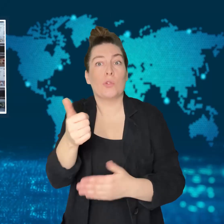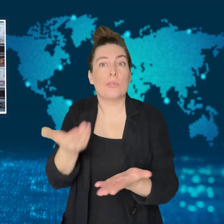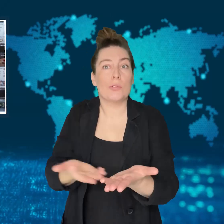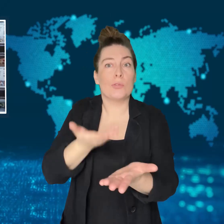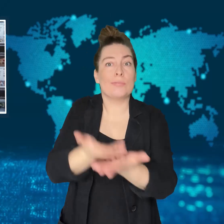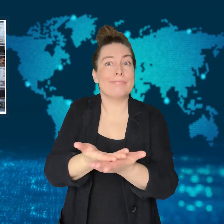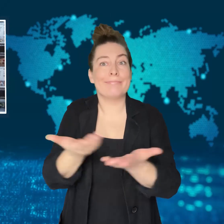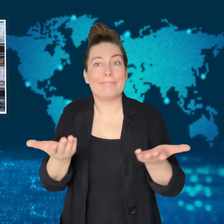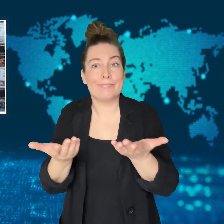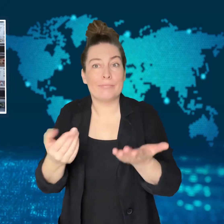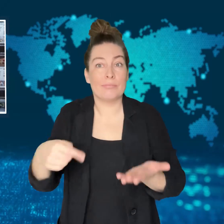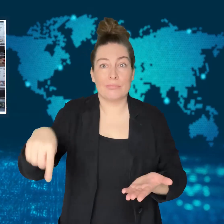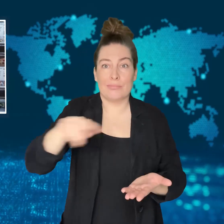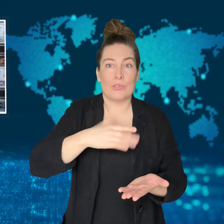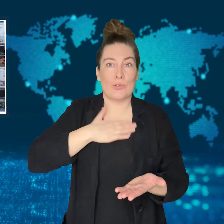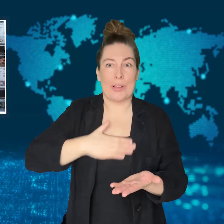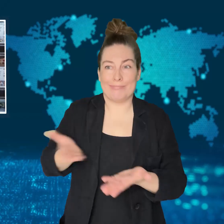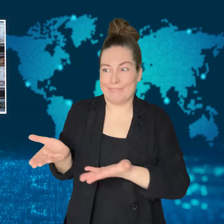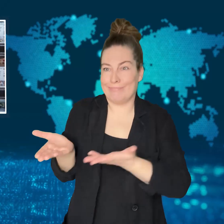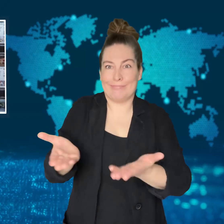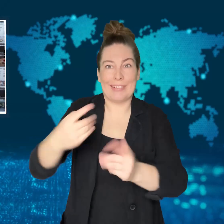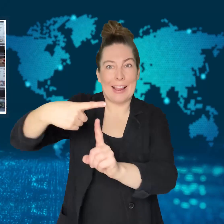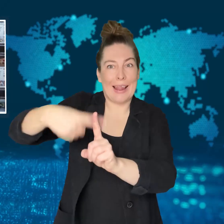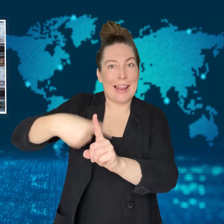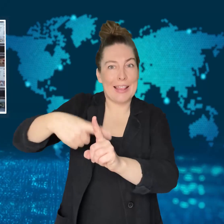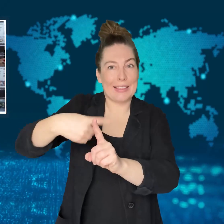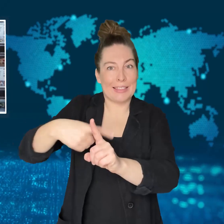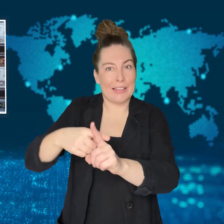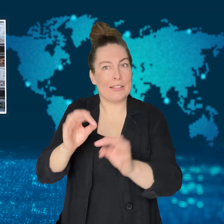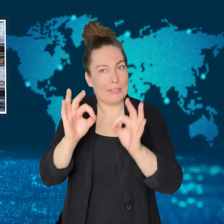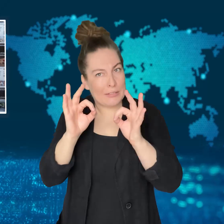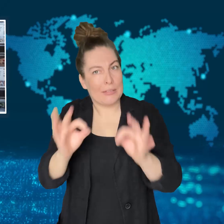Those landlords would need to regulate their prices,